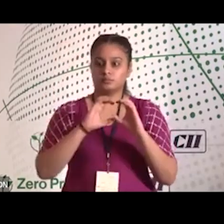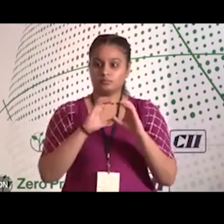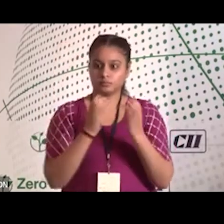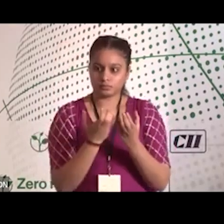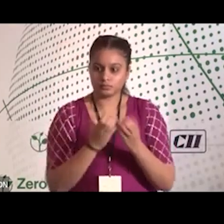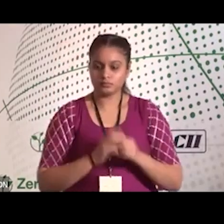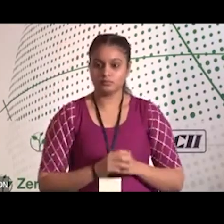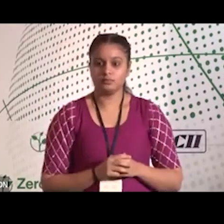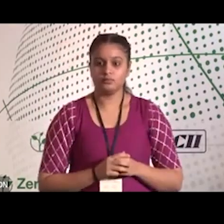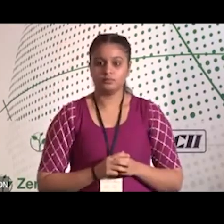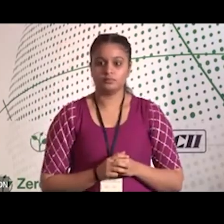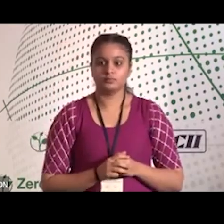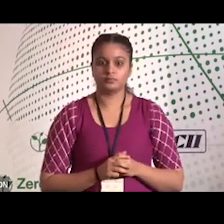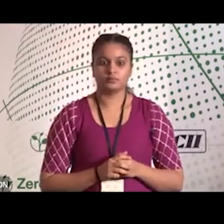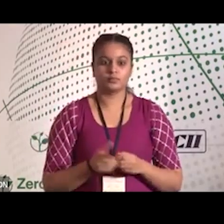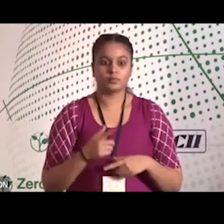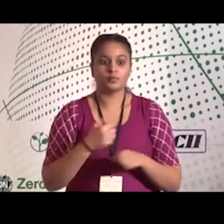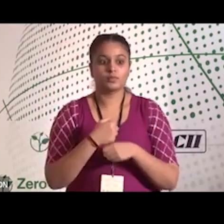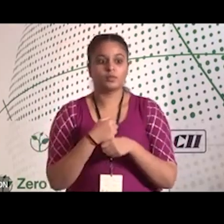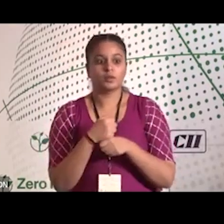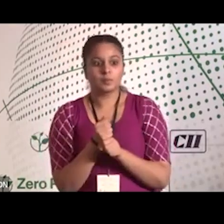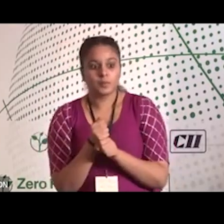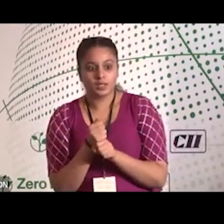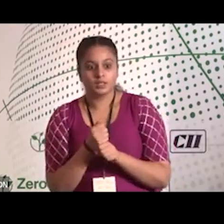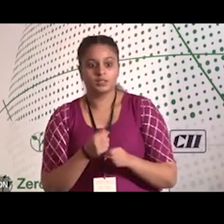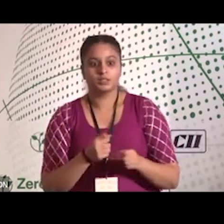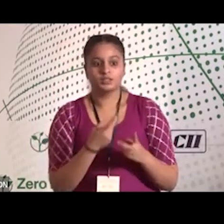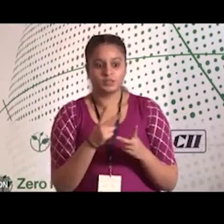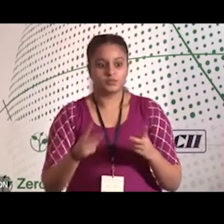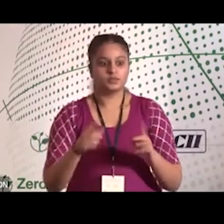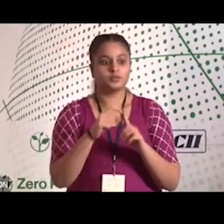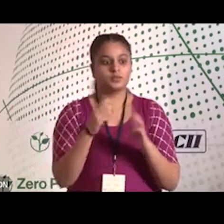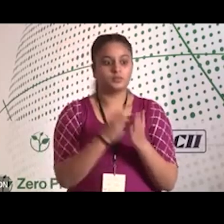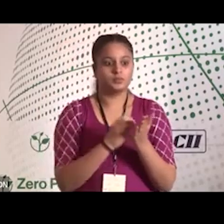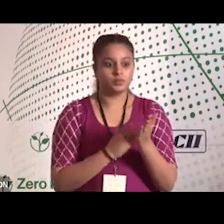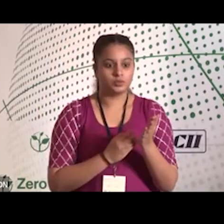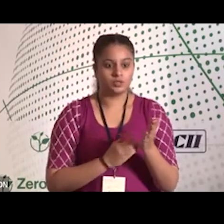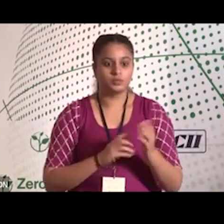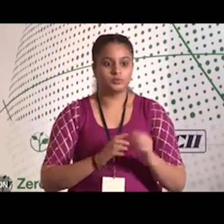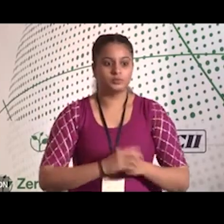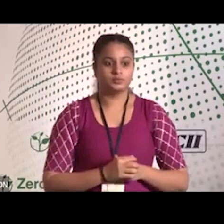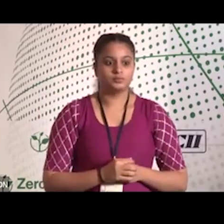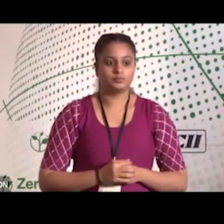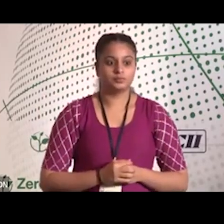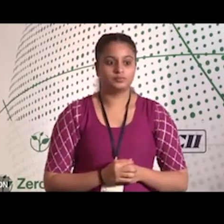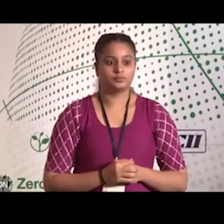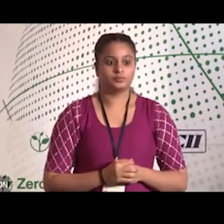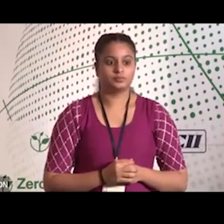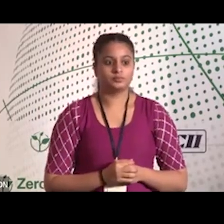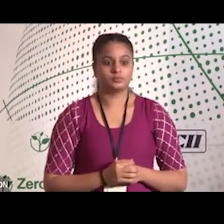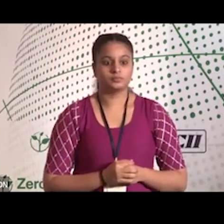a pro-bono impact study on the work, and the results were astonishing.